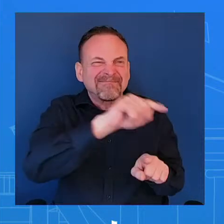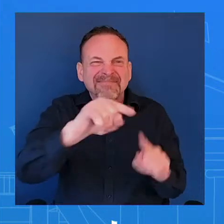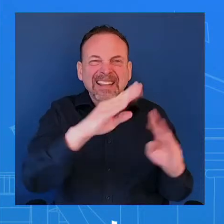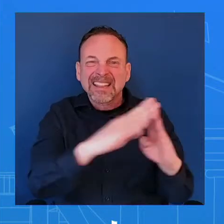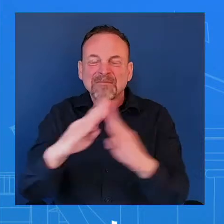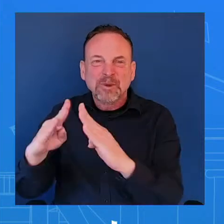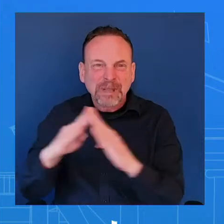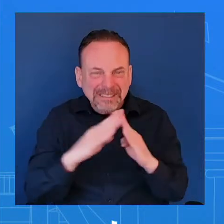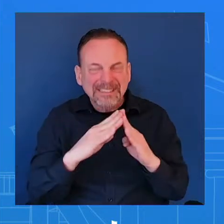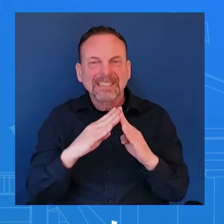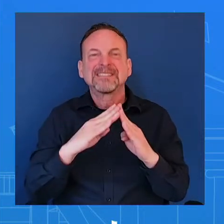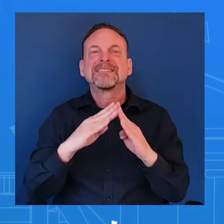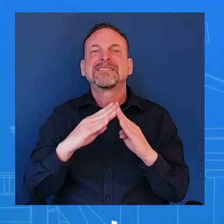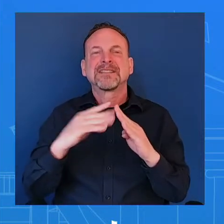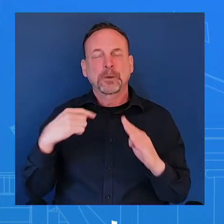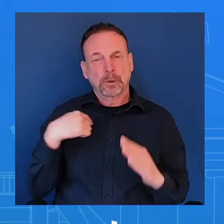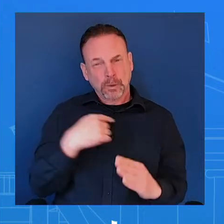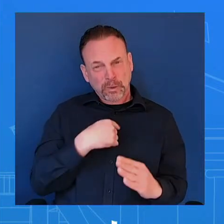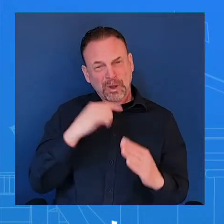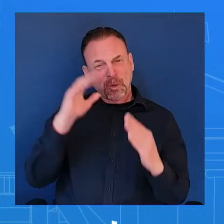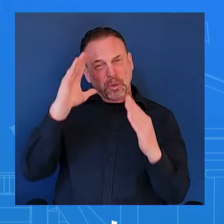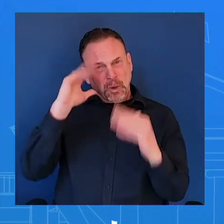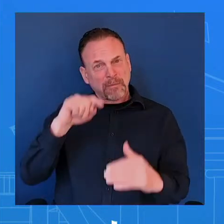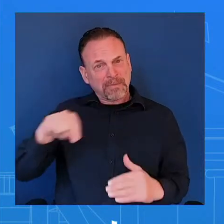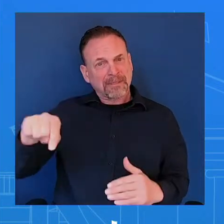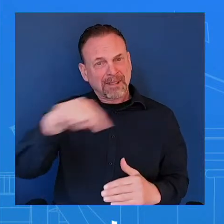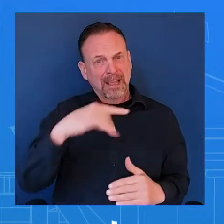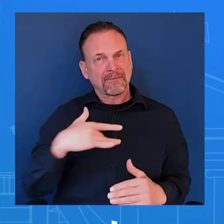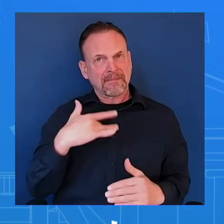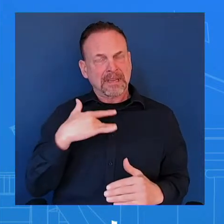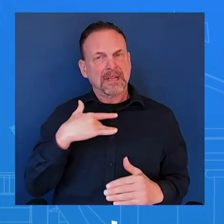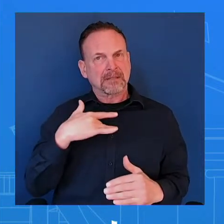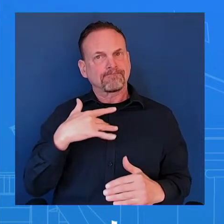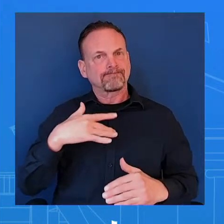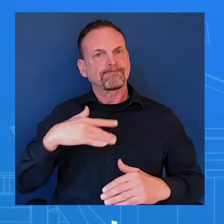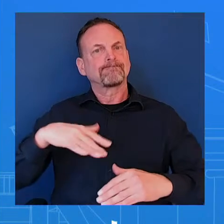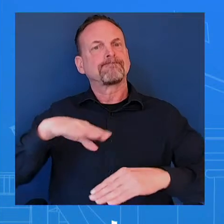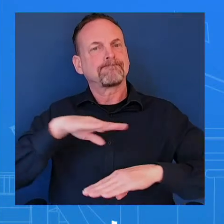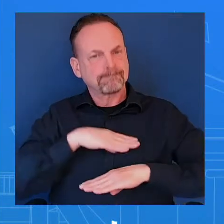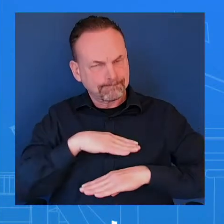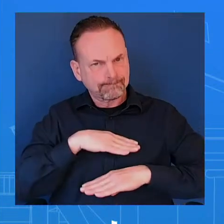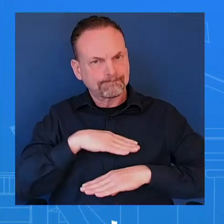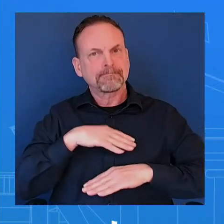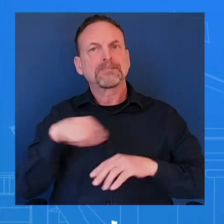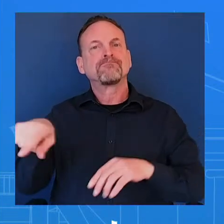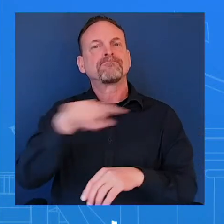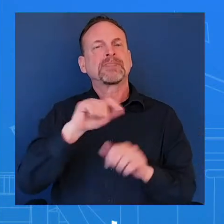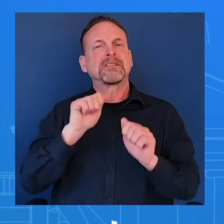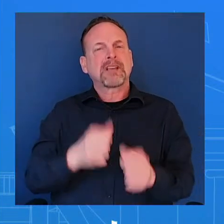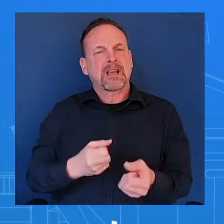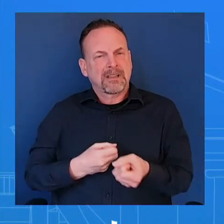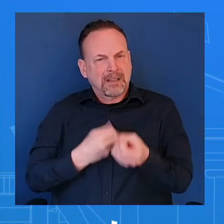to express themselves and had an opportunity, in front of the President and the Vice President, to talk about an incredibly painful time.